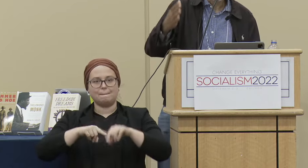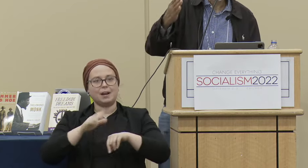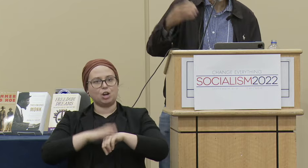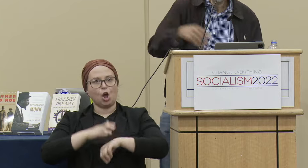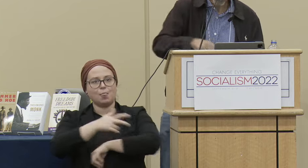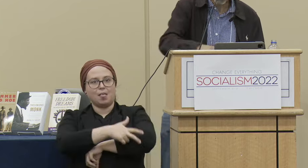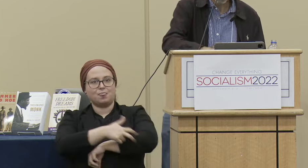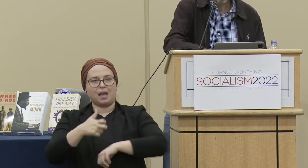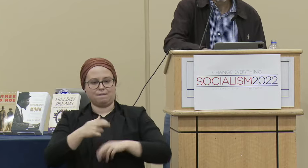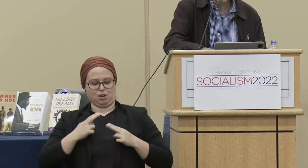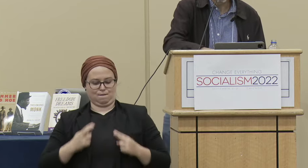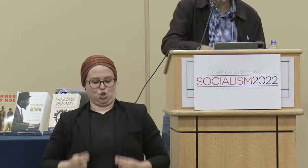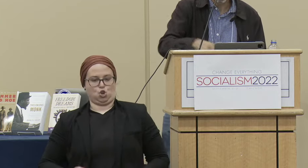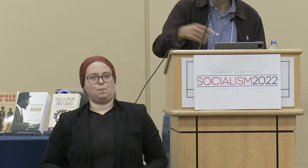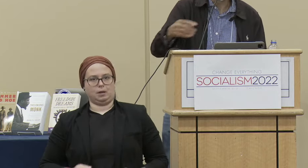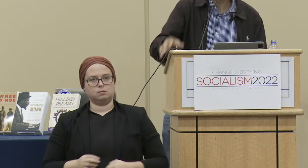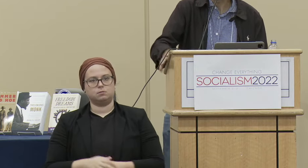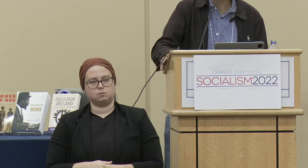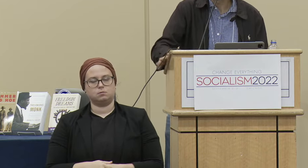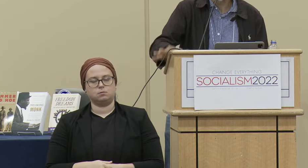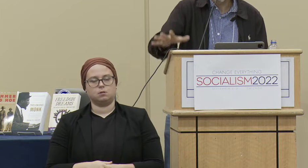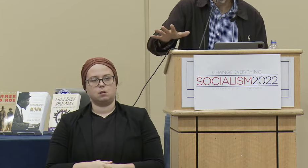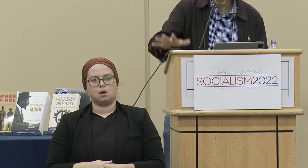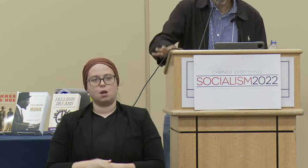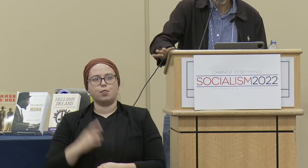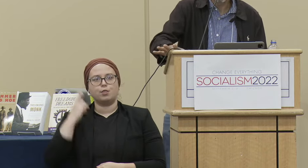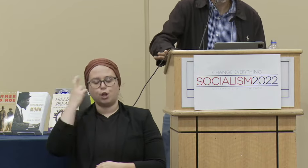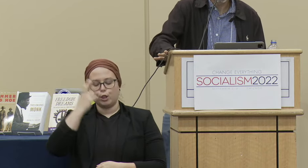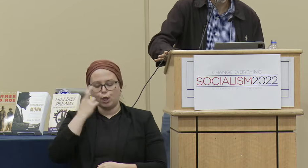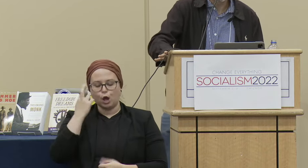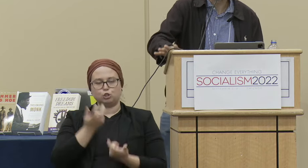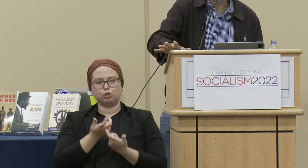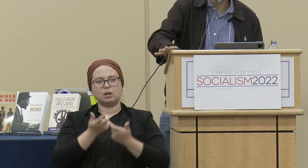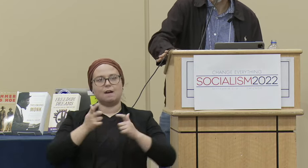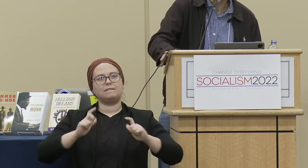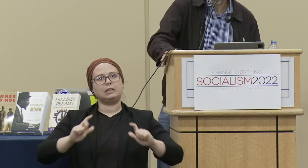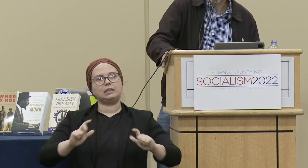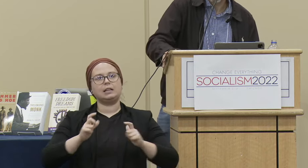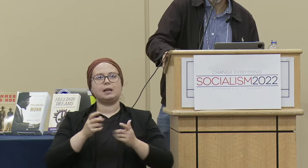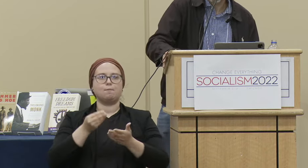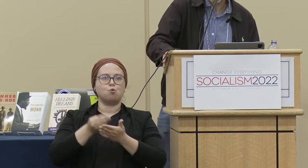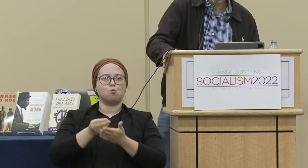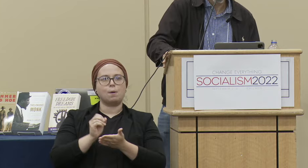settler colonial extraction that depended on the theft of human beings . The logic of liberal